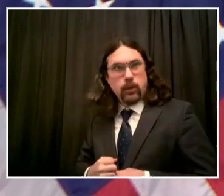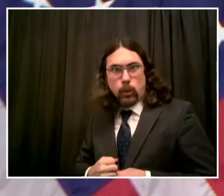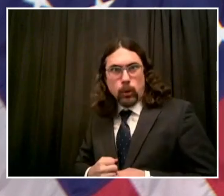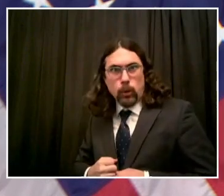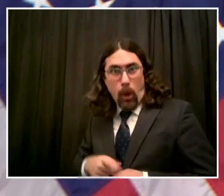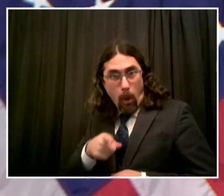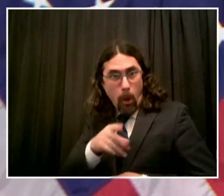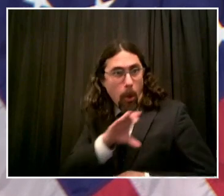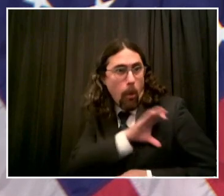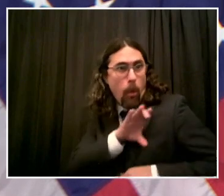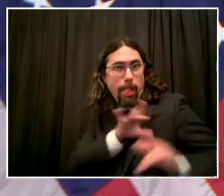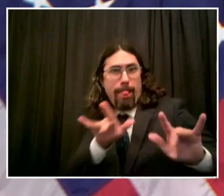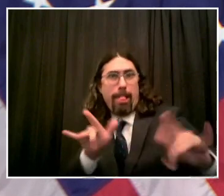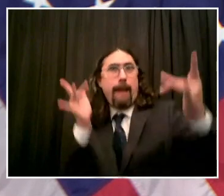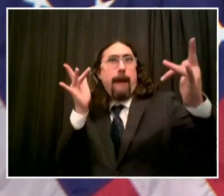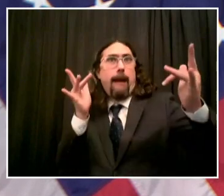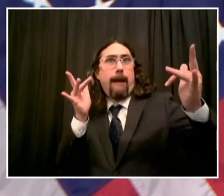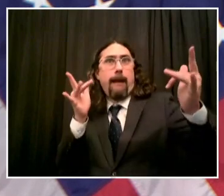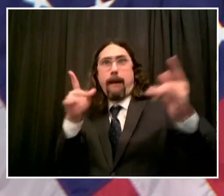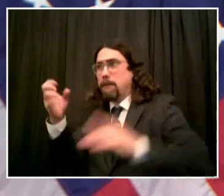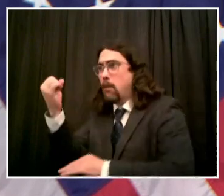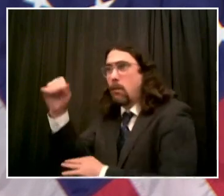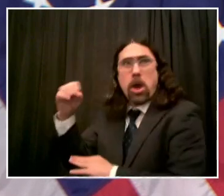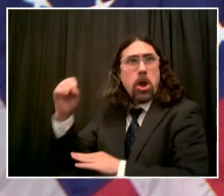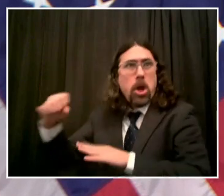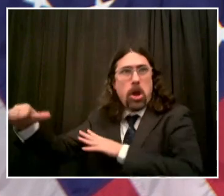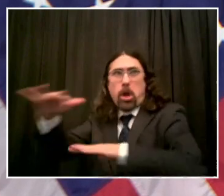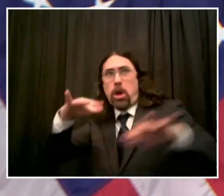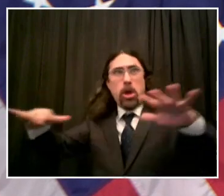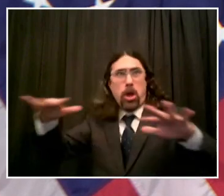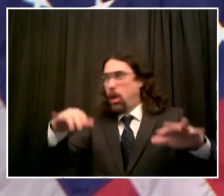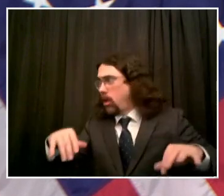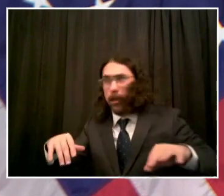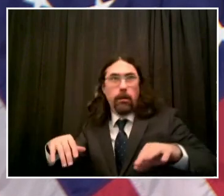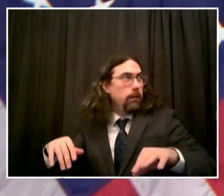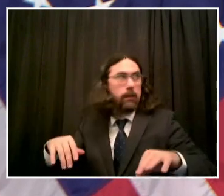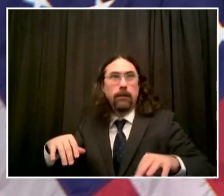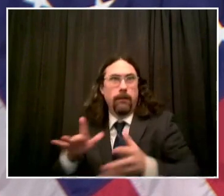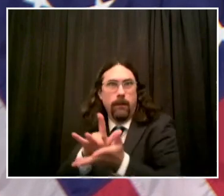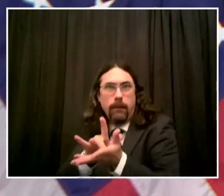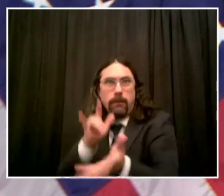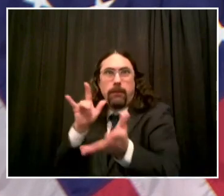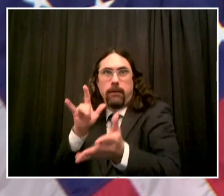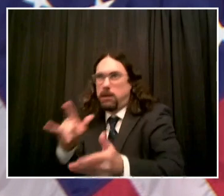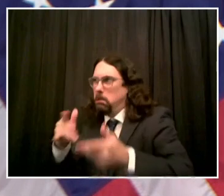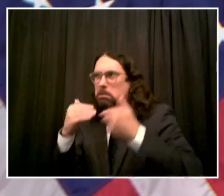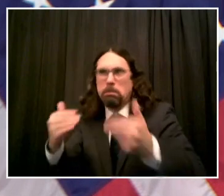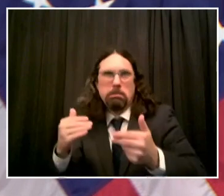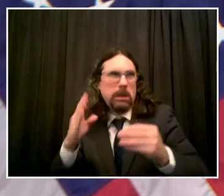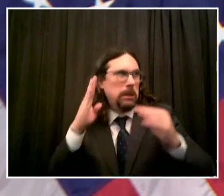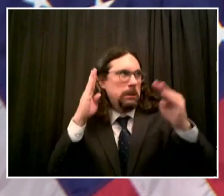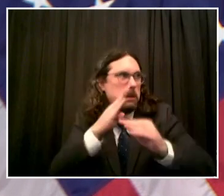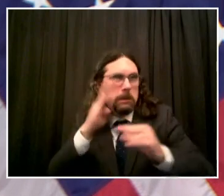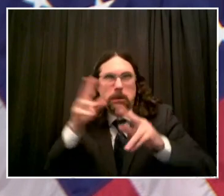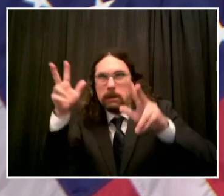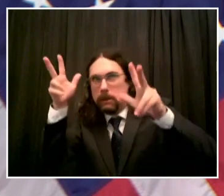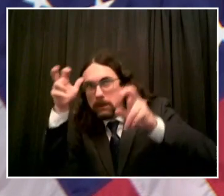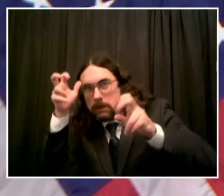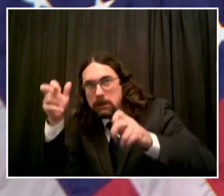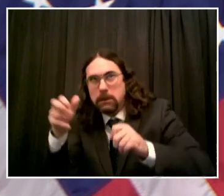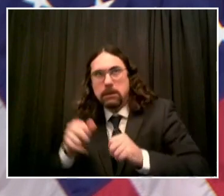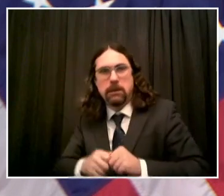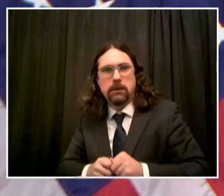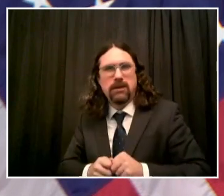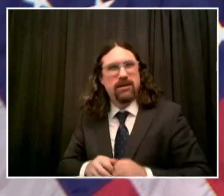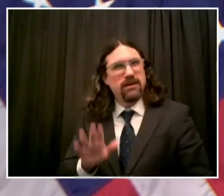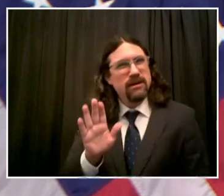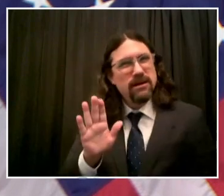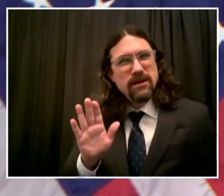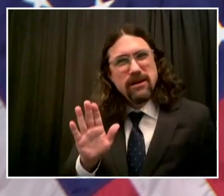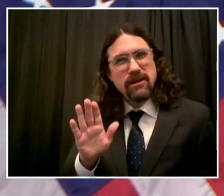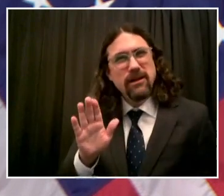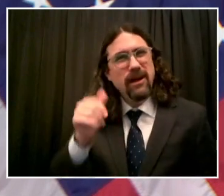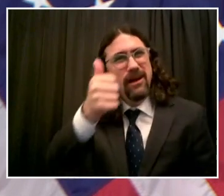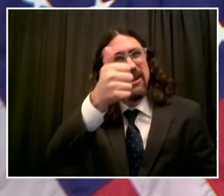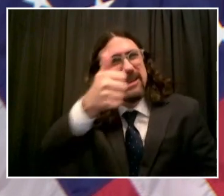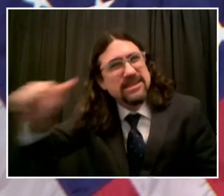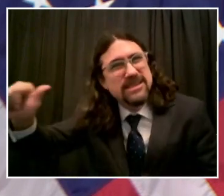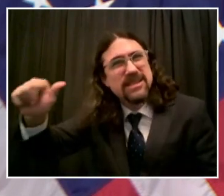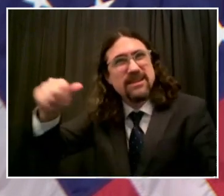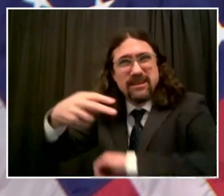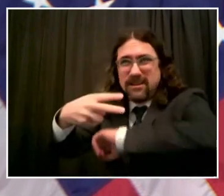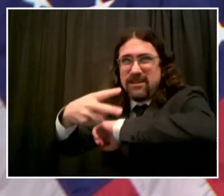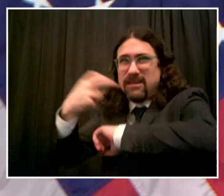ANY SECOND IS ONE SECOND TOO